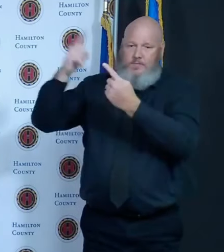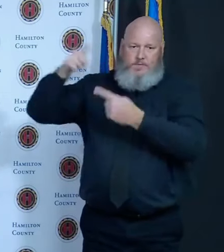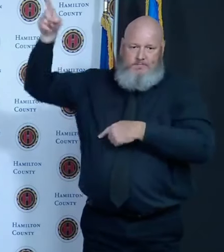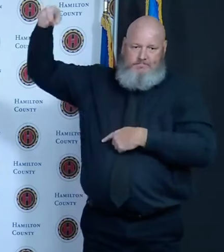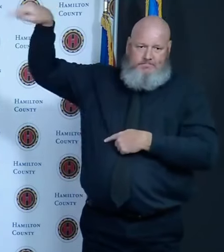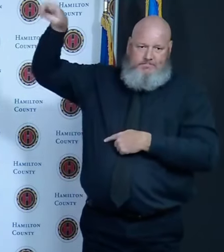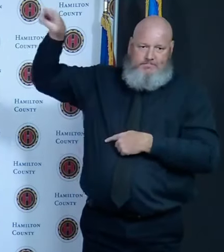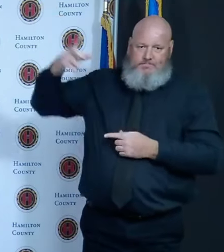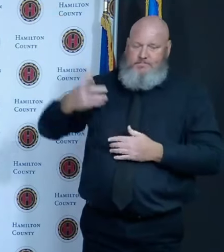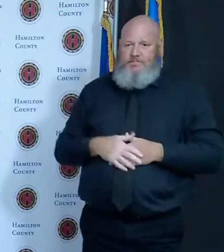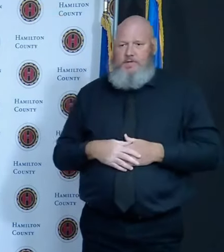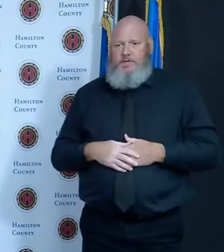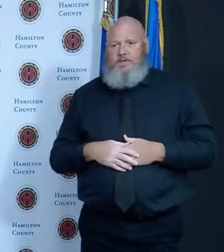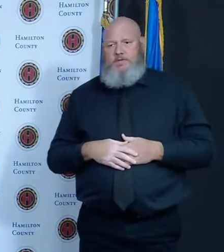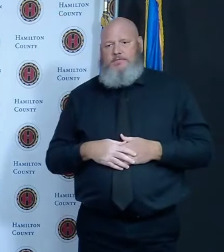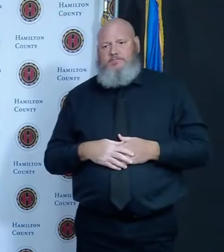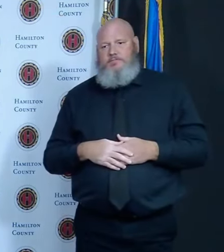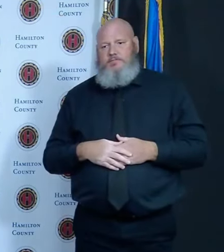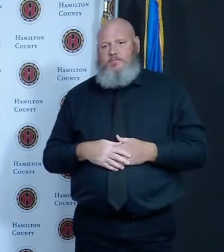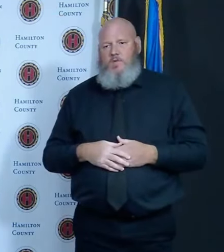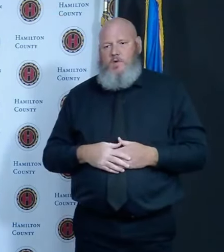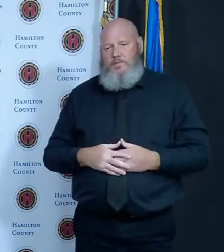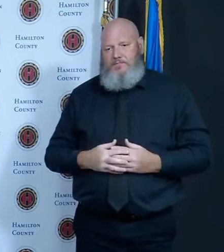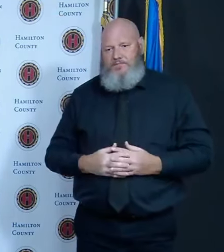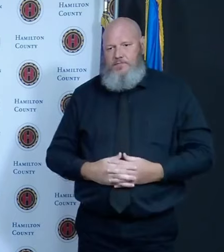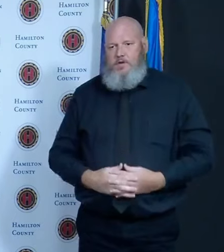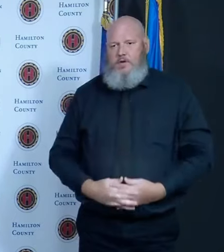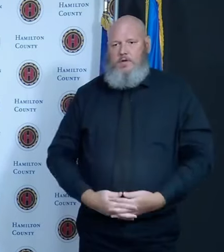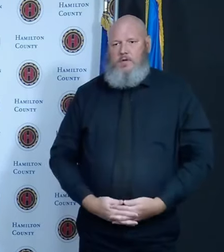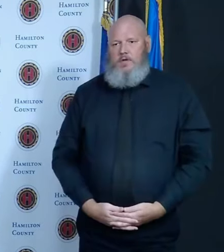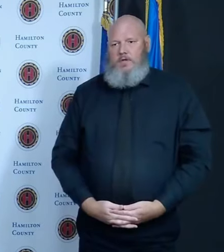look forward to continuing to work through it together but by sharing in a